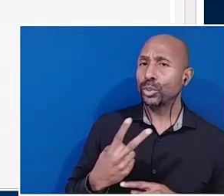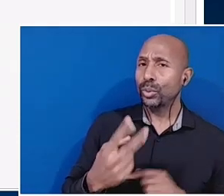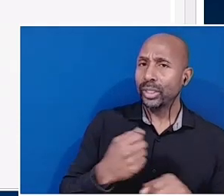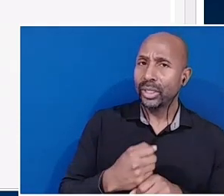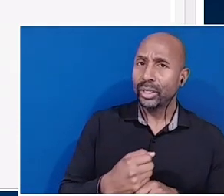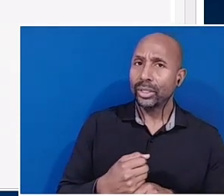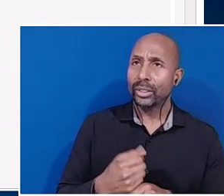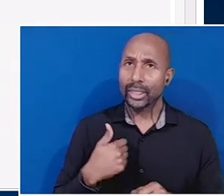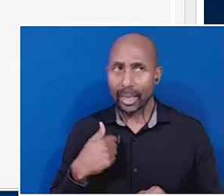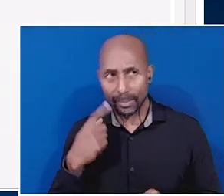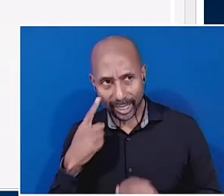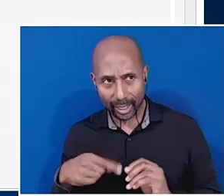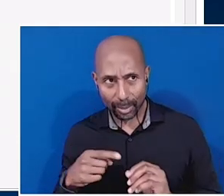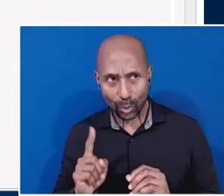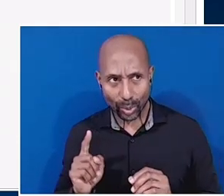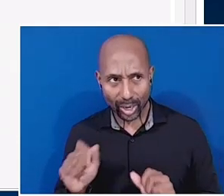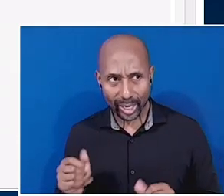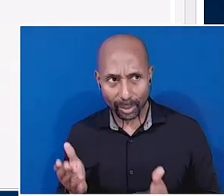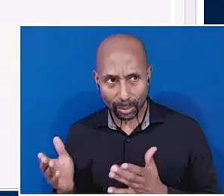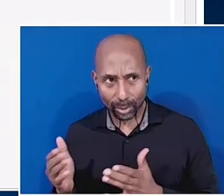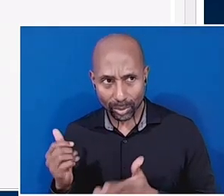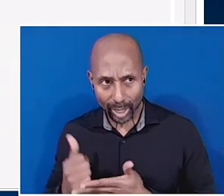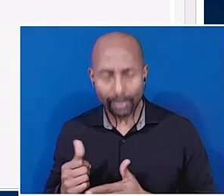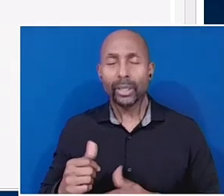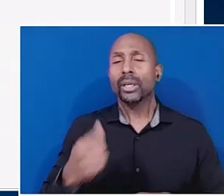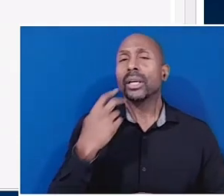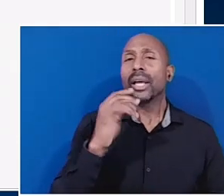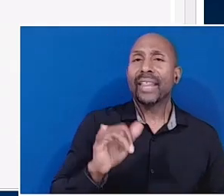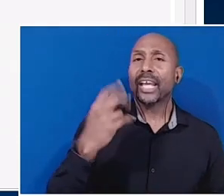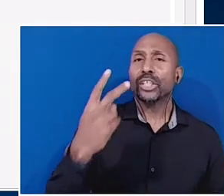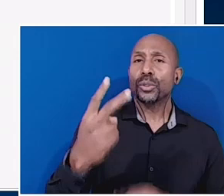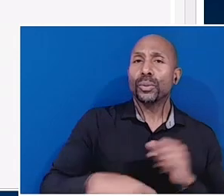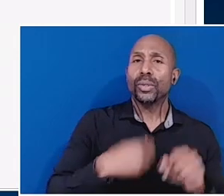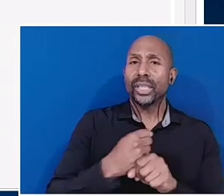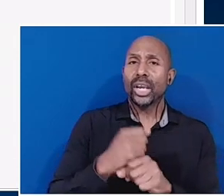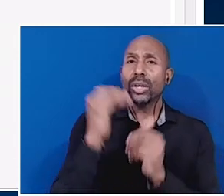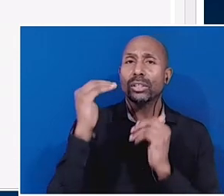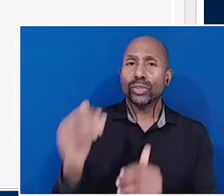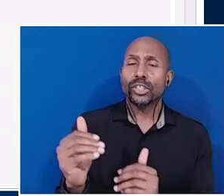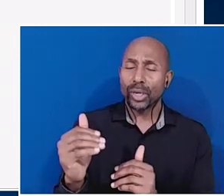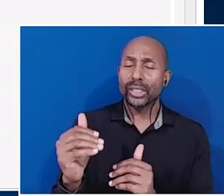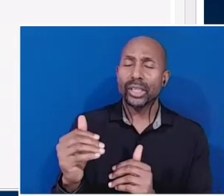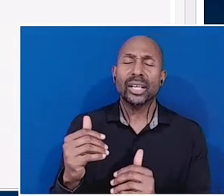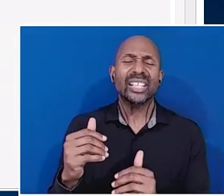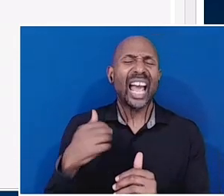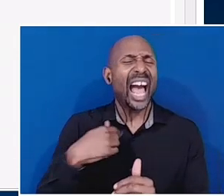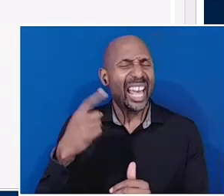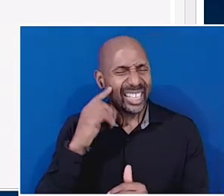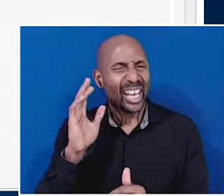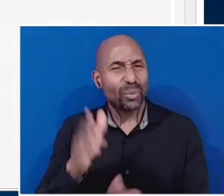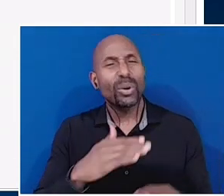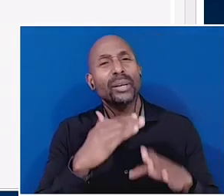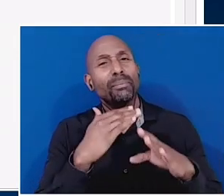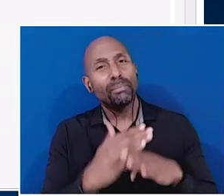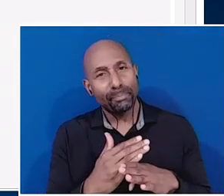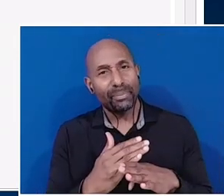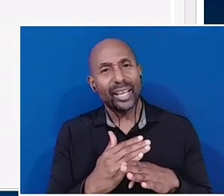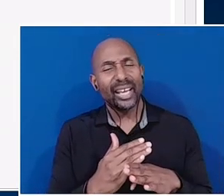The two-year restriction, I think, would stand in the way of something that happens that is very student-centered.